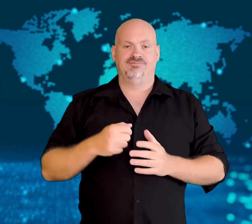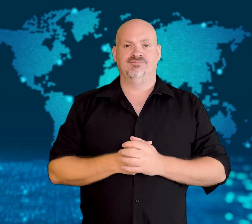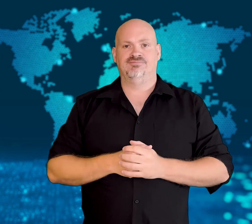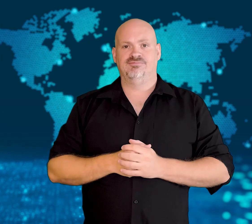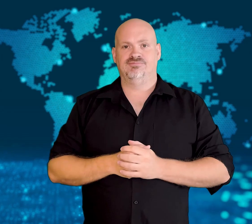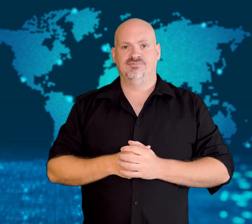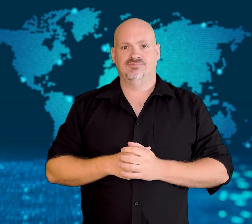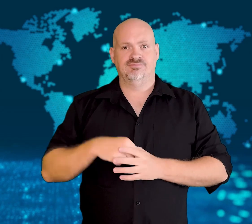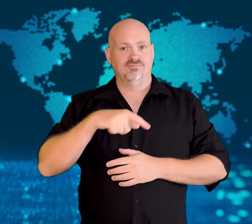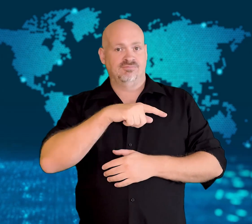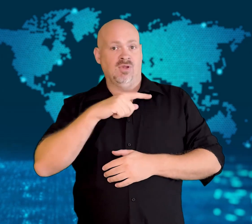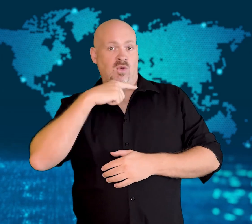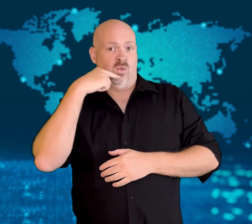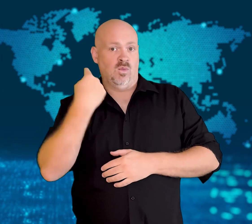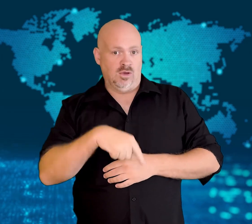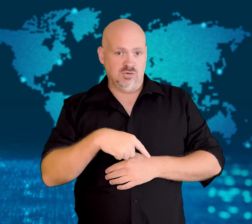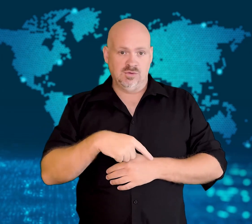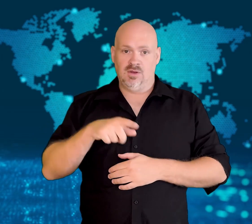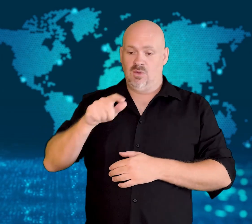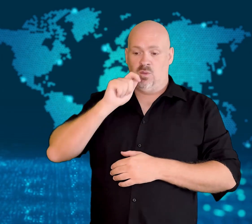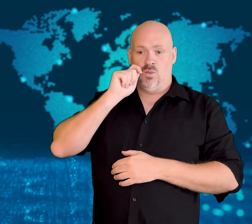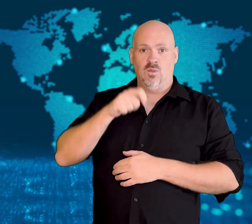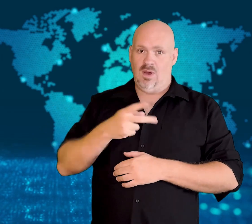calling it an act of terror.